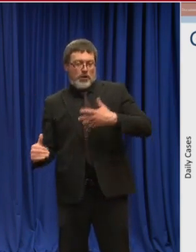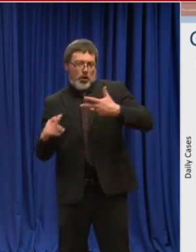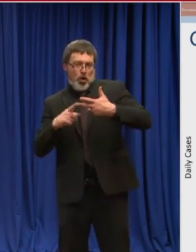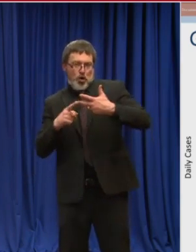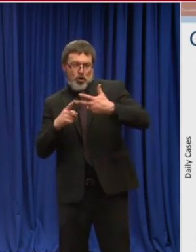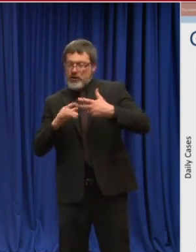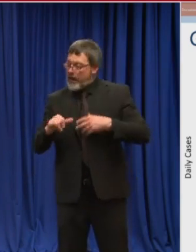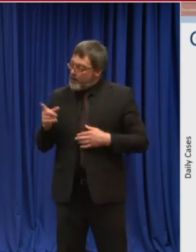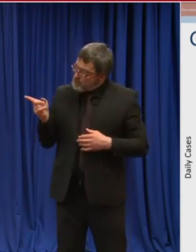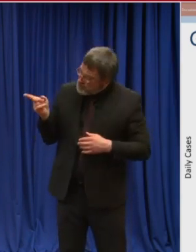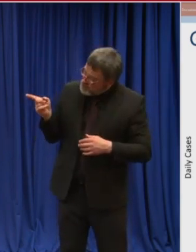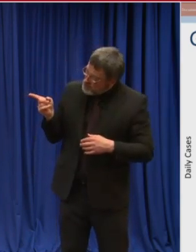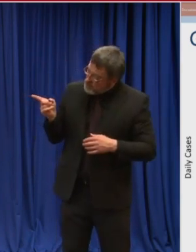REALLY HAVING EFFECTIVE CONTROL.